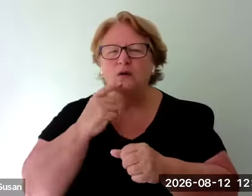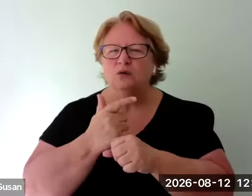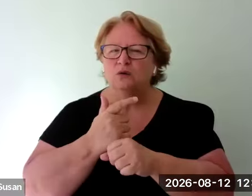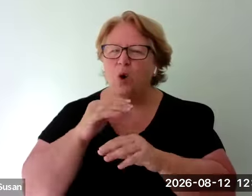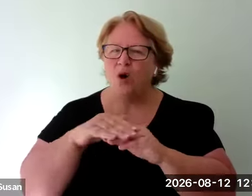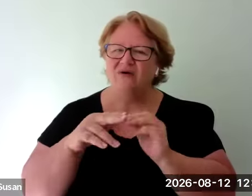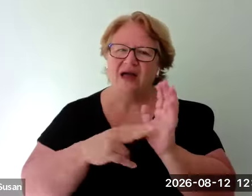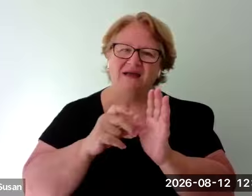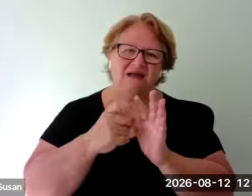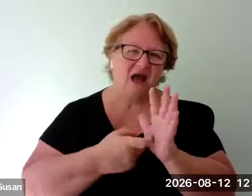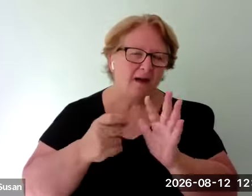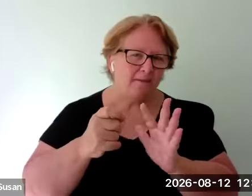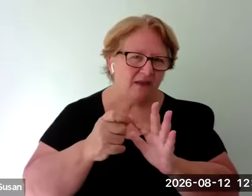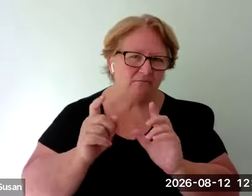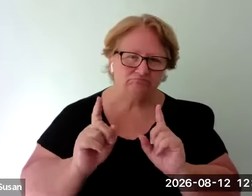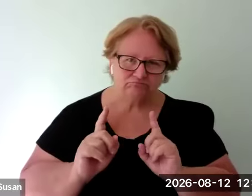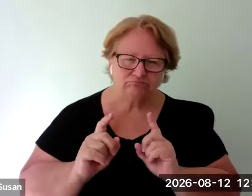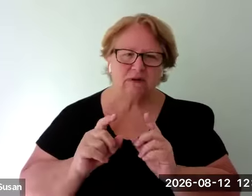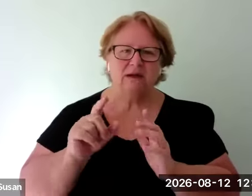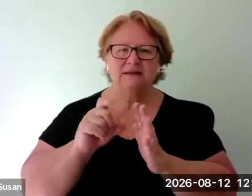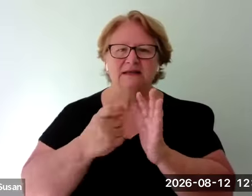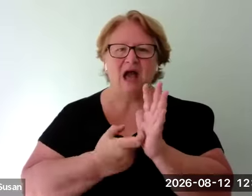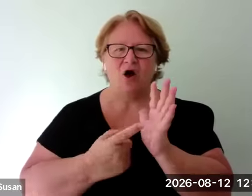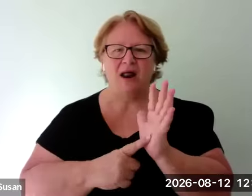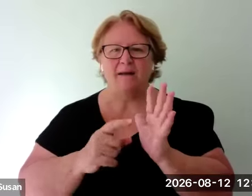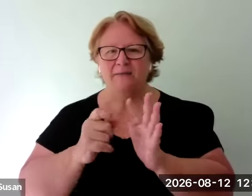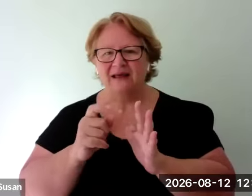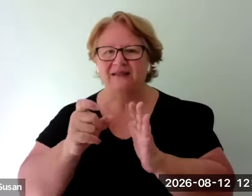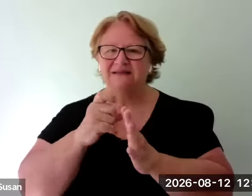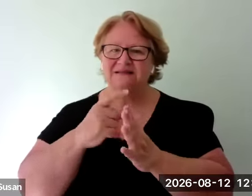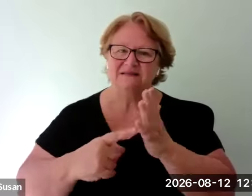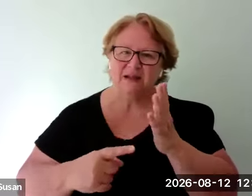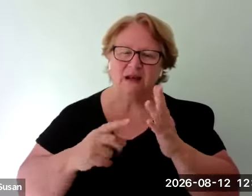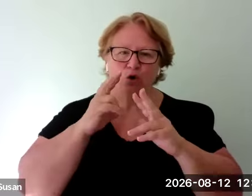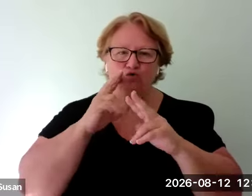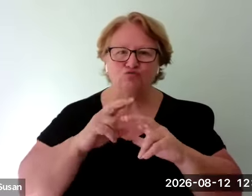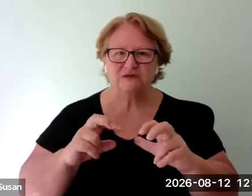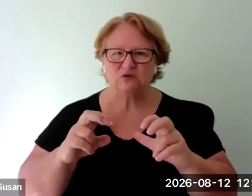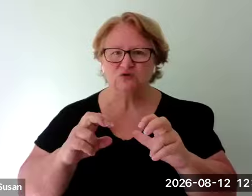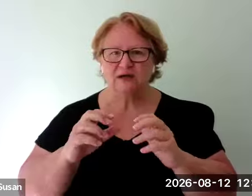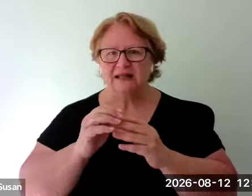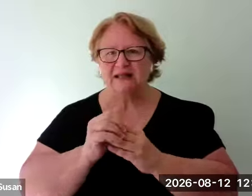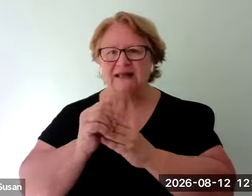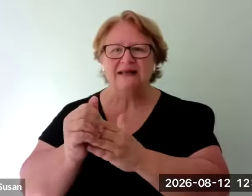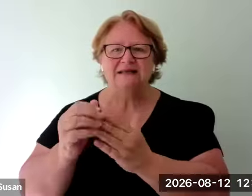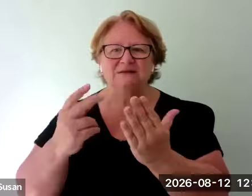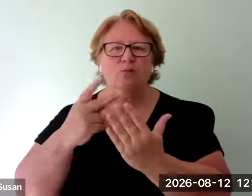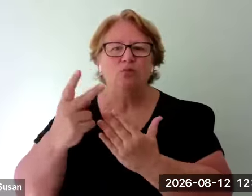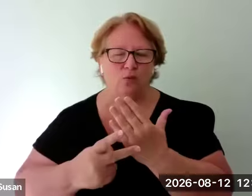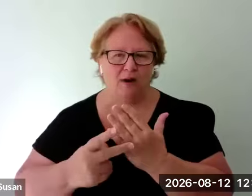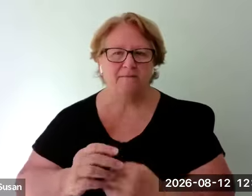as well as the recording after the event but we're going to talk about - a little bit about the NDRP and the DRLP or